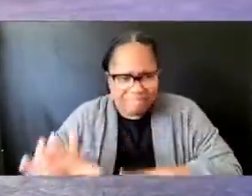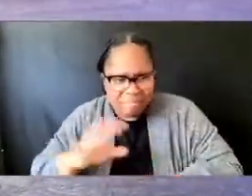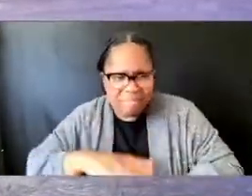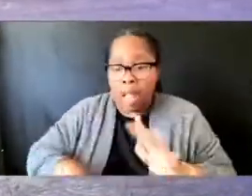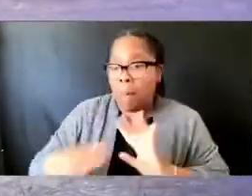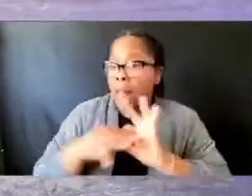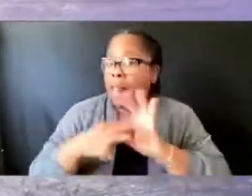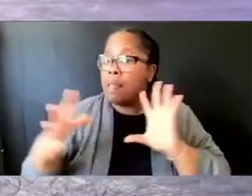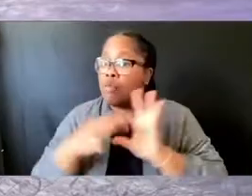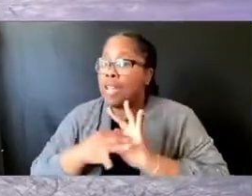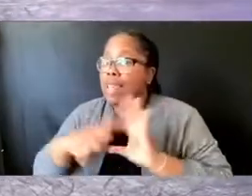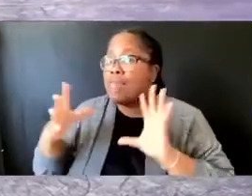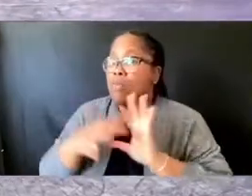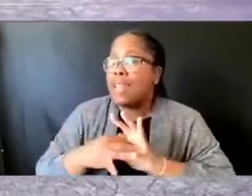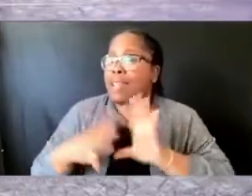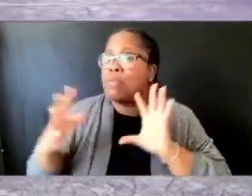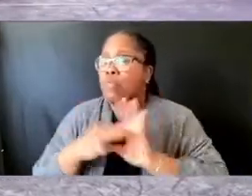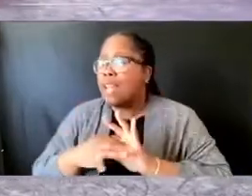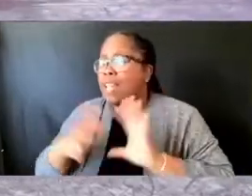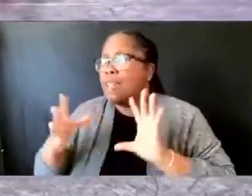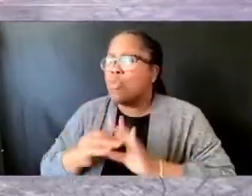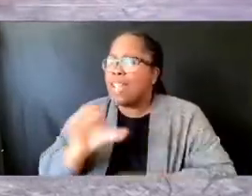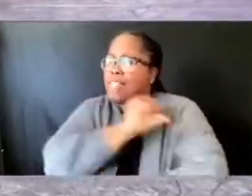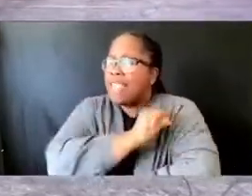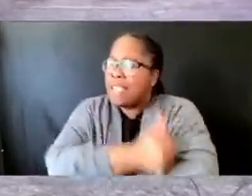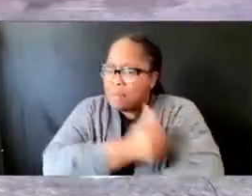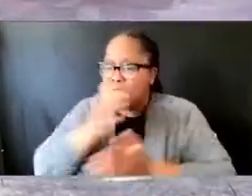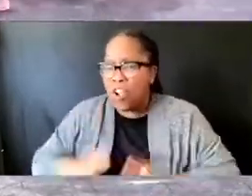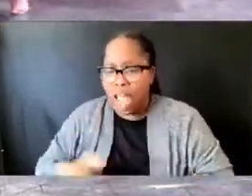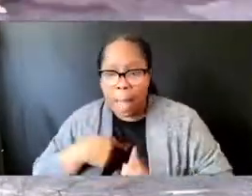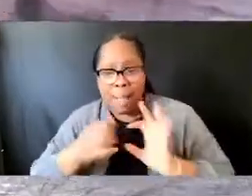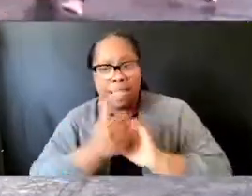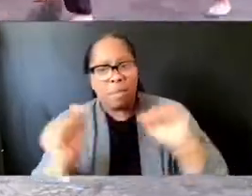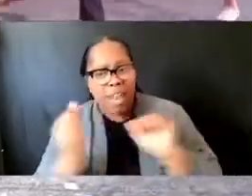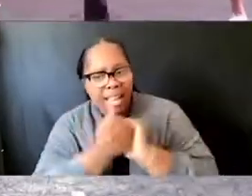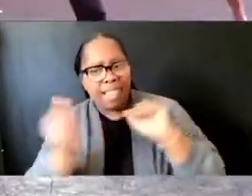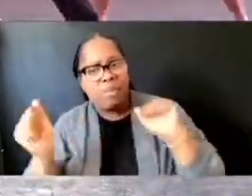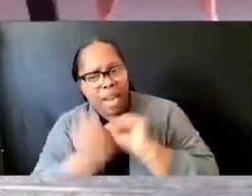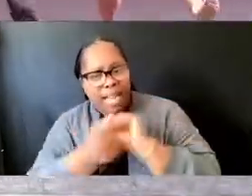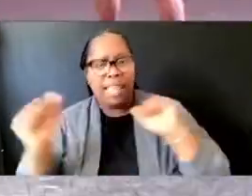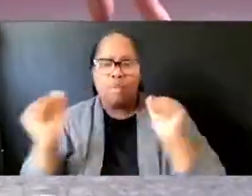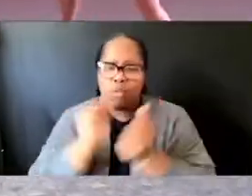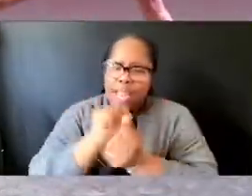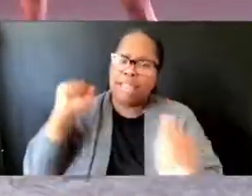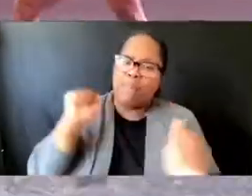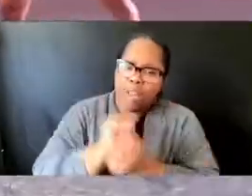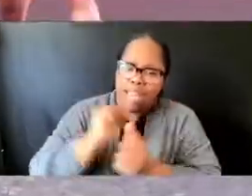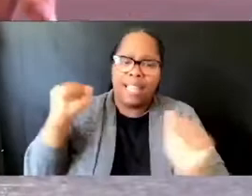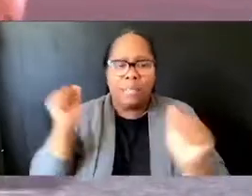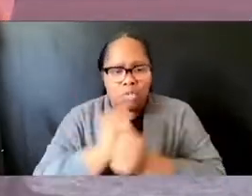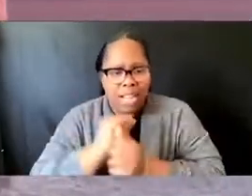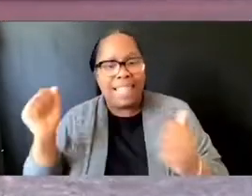I'm a liberated, liberated, liberated liberated, liberated, liberated gate keeper I'm a liberated, liberated, liberated